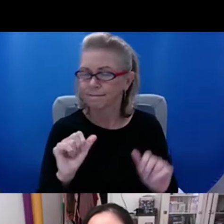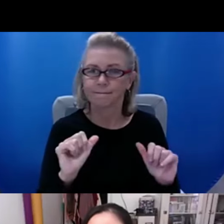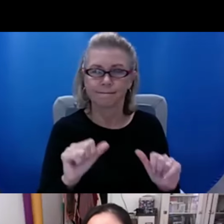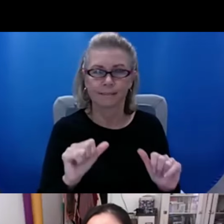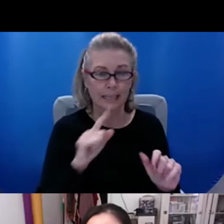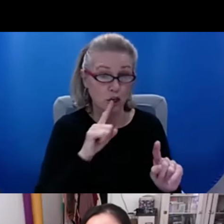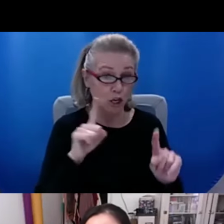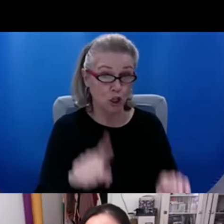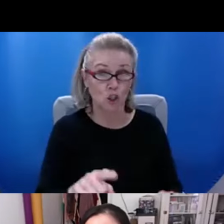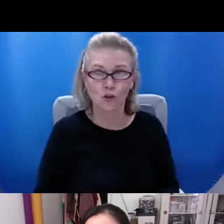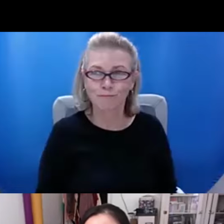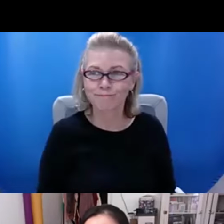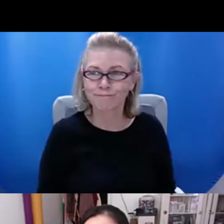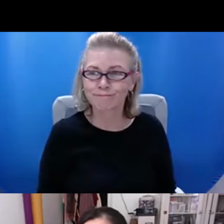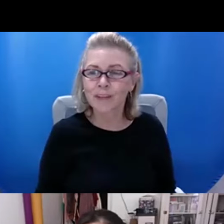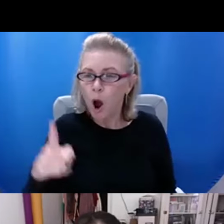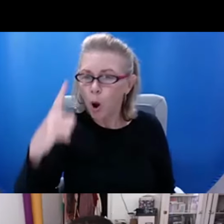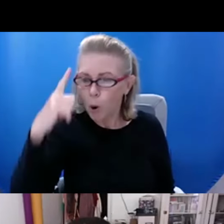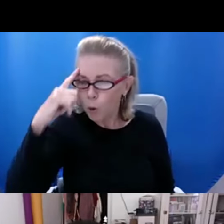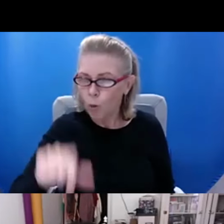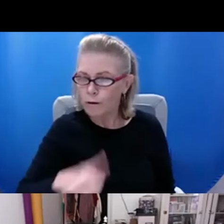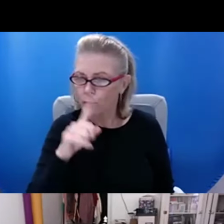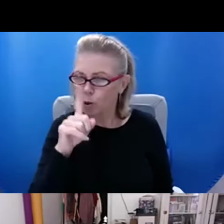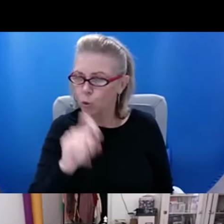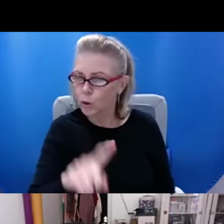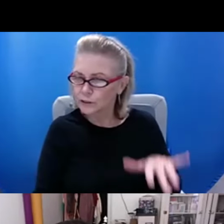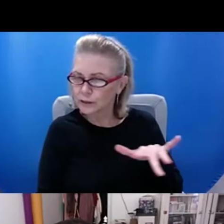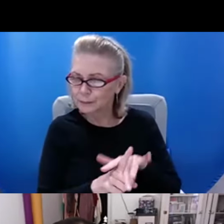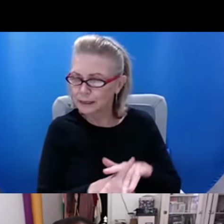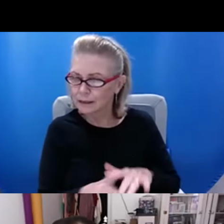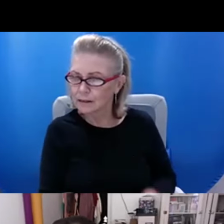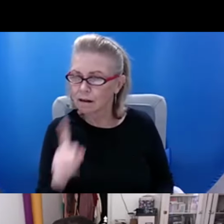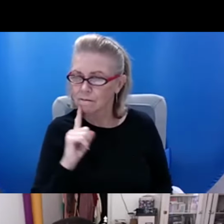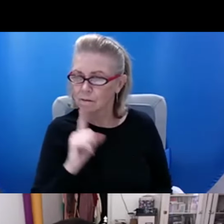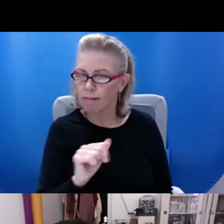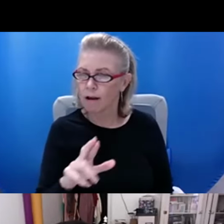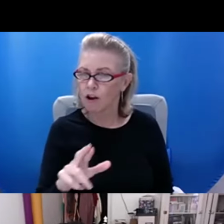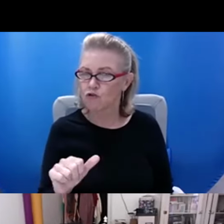Another question, another question came in the chat in the meantime for Lara. Your presentation